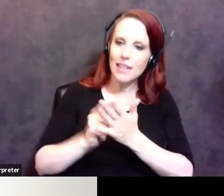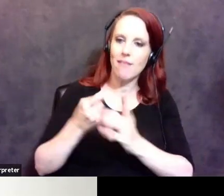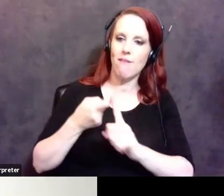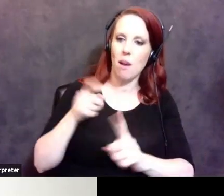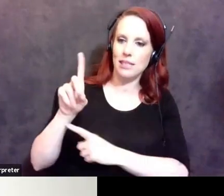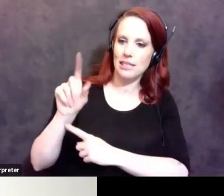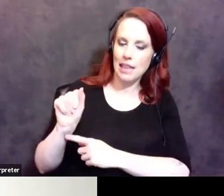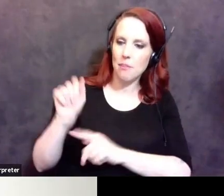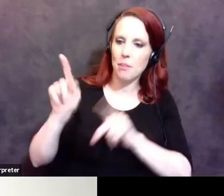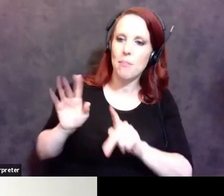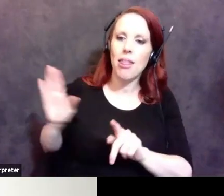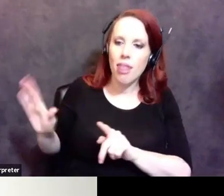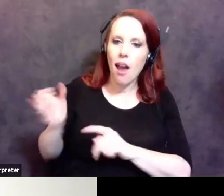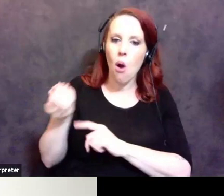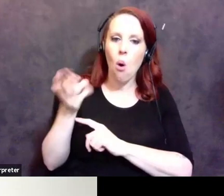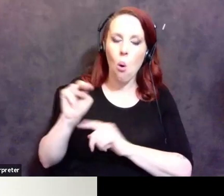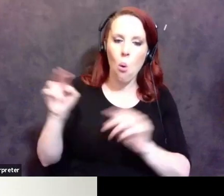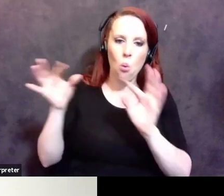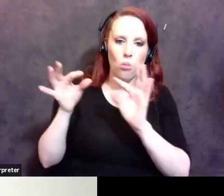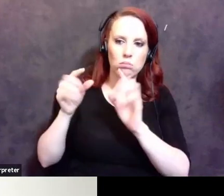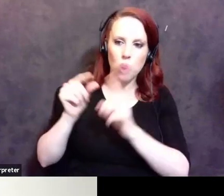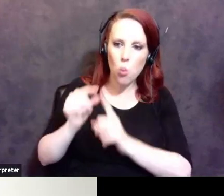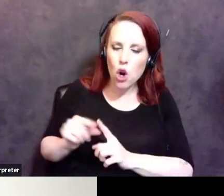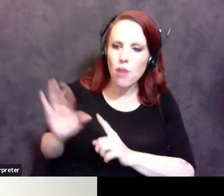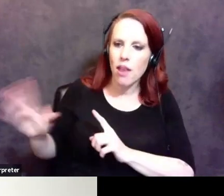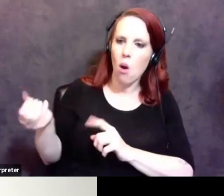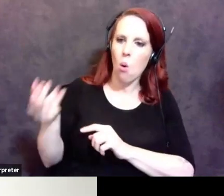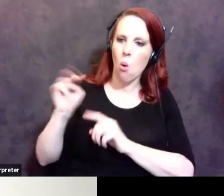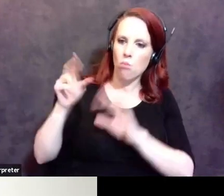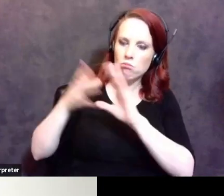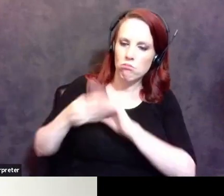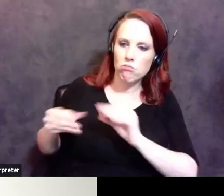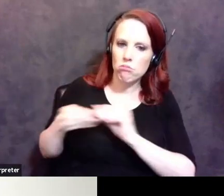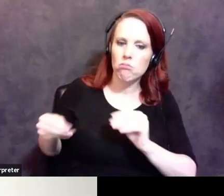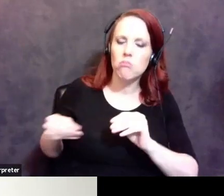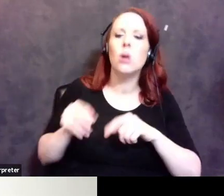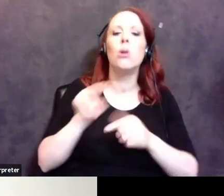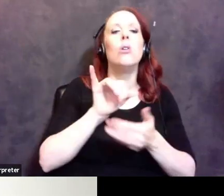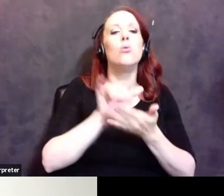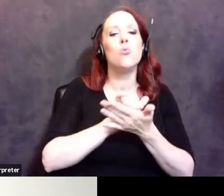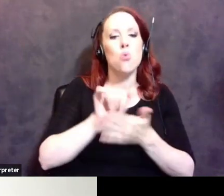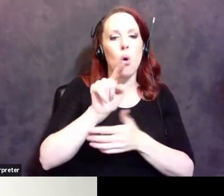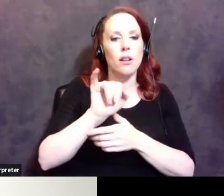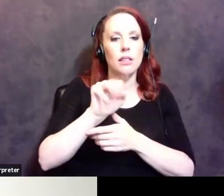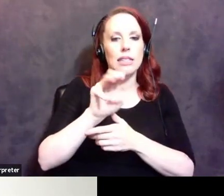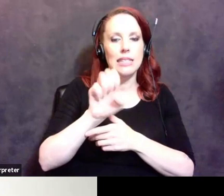own words? I think the "New York Times" opinion disability series is really helpful for that.